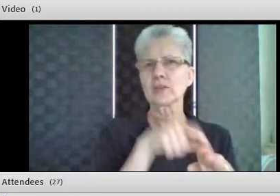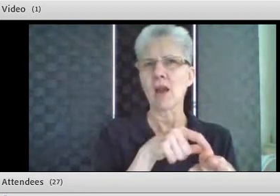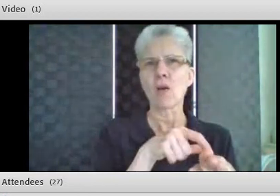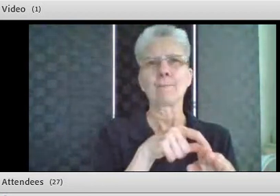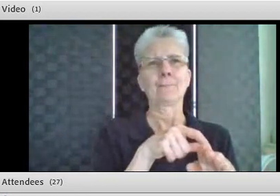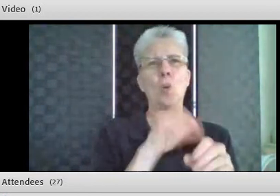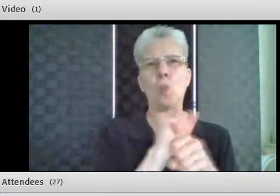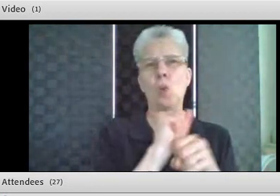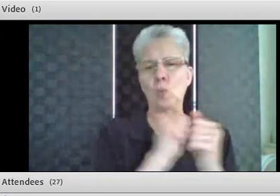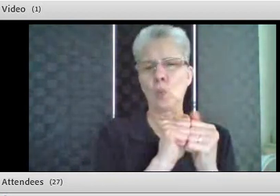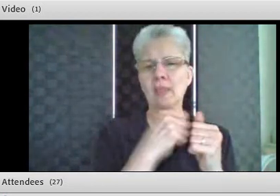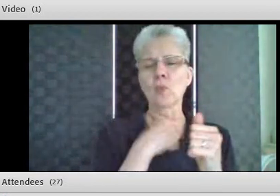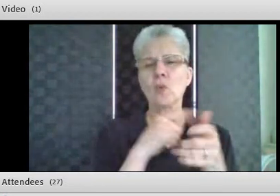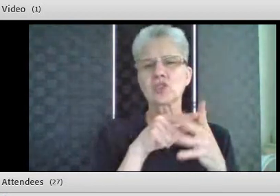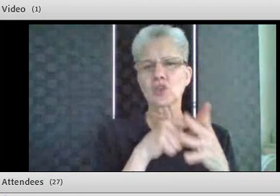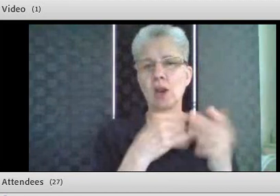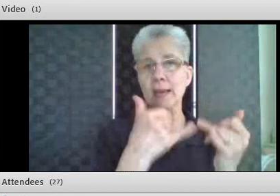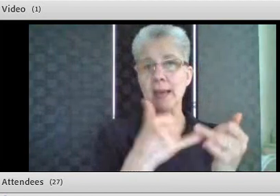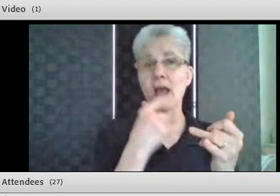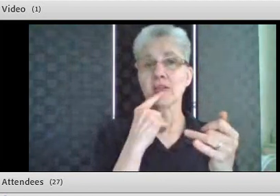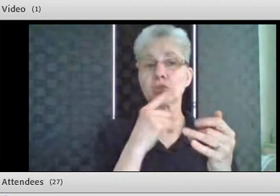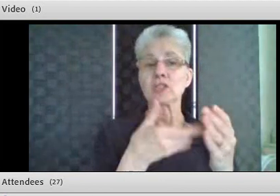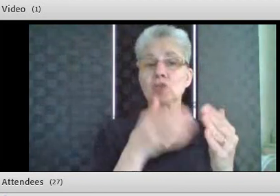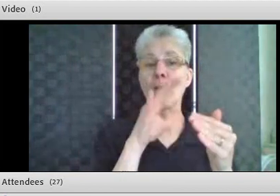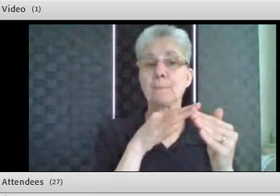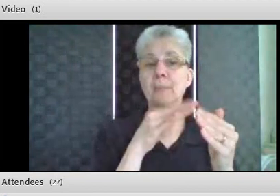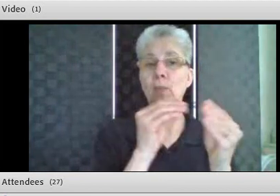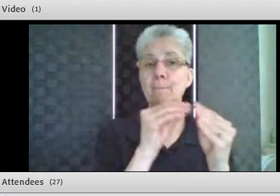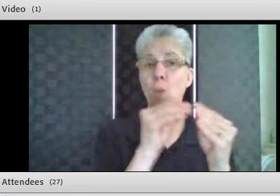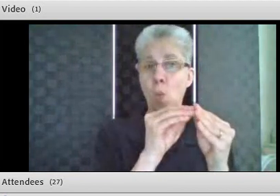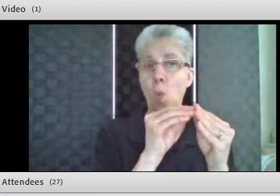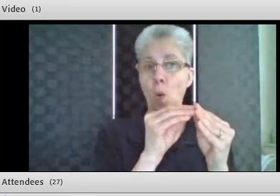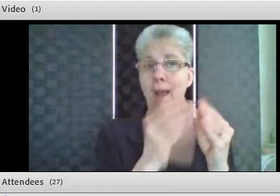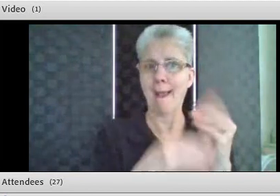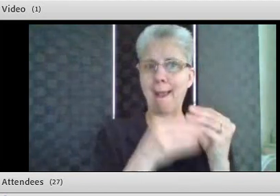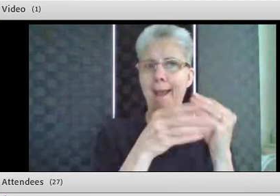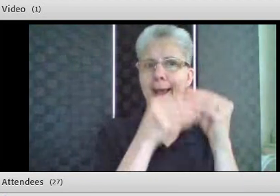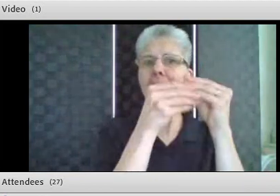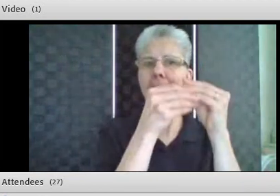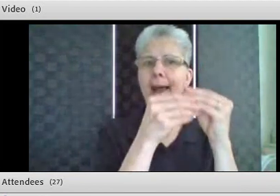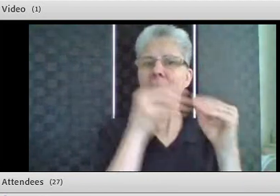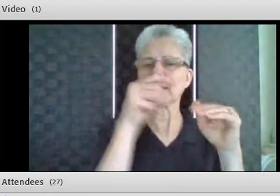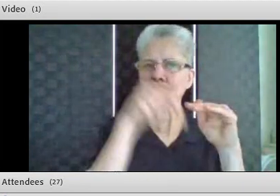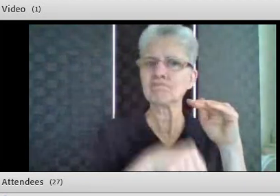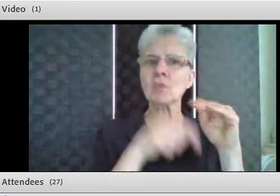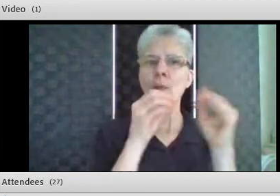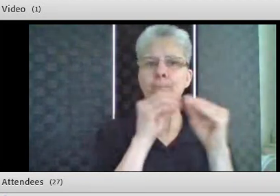Or Chrome Music Lab is kind of a touch-and-go program. It's not something that you're going to do a lot of long-term projects with.